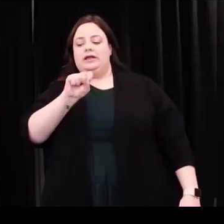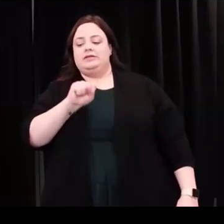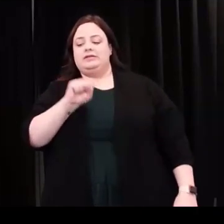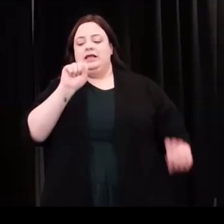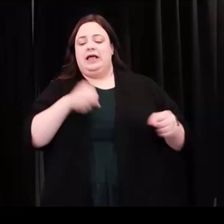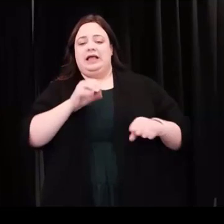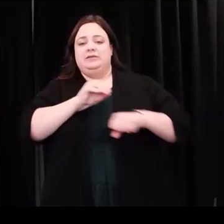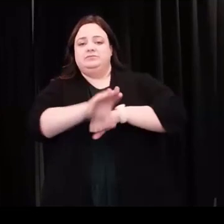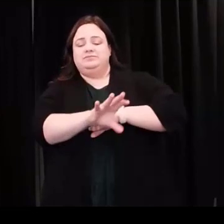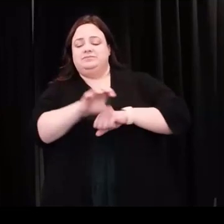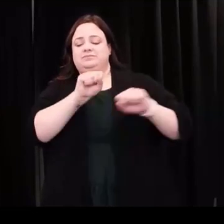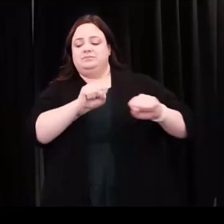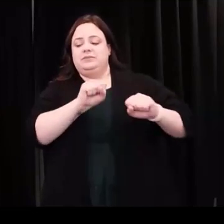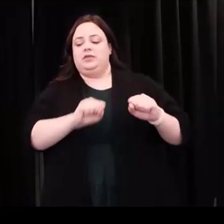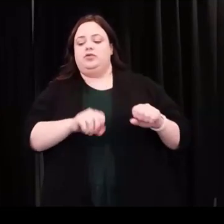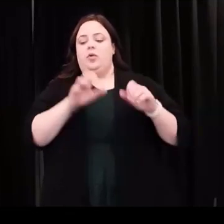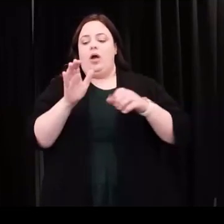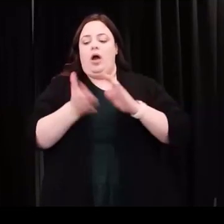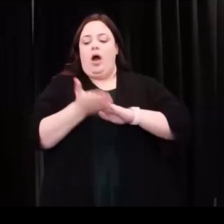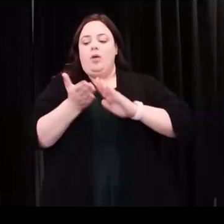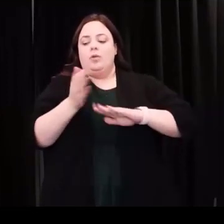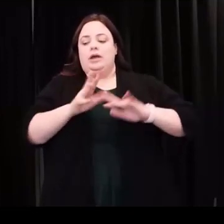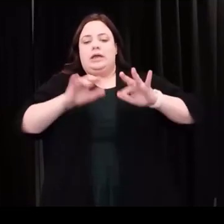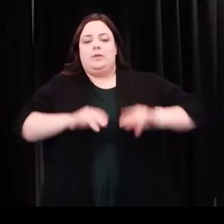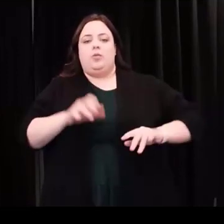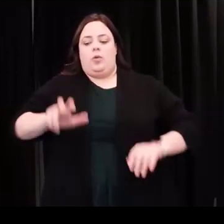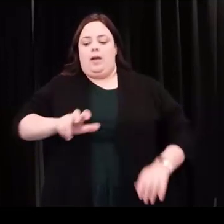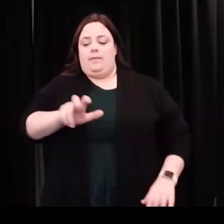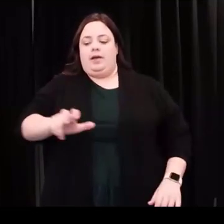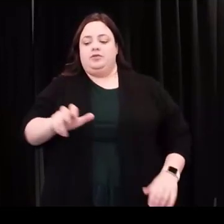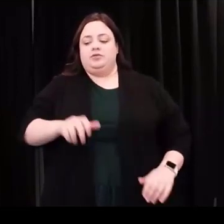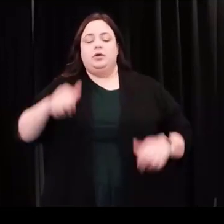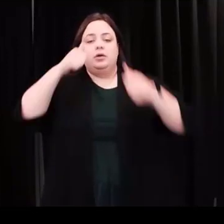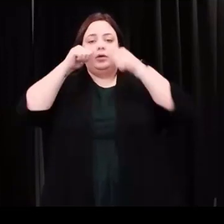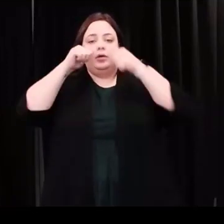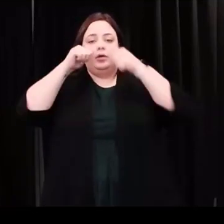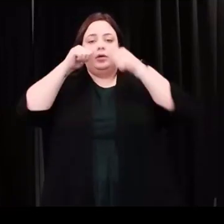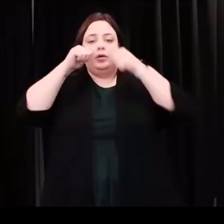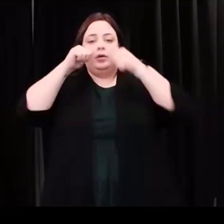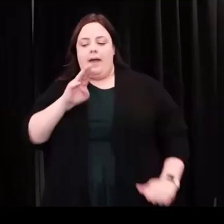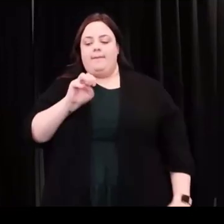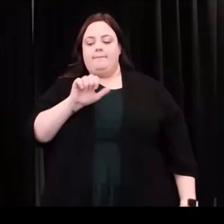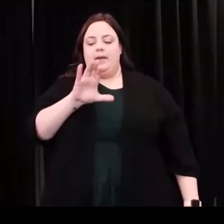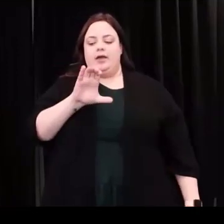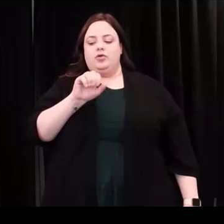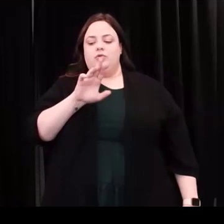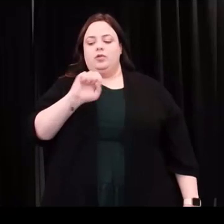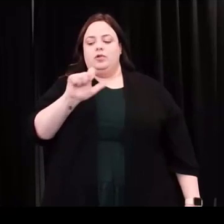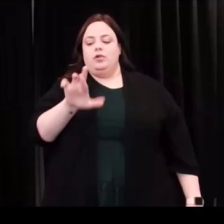a mouse. She has progressive low vision due to macular degeneration and the picture accompanying